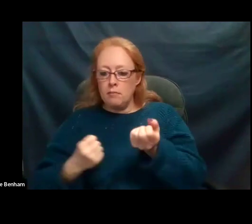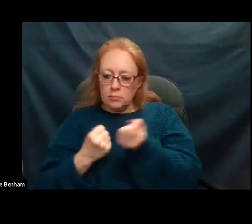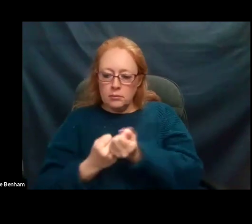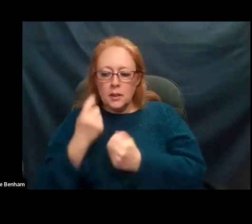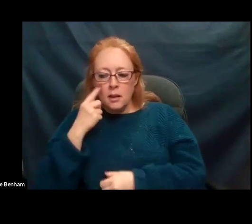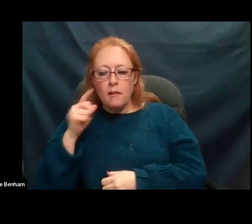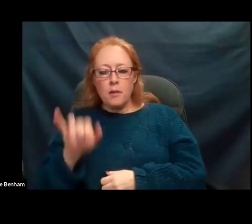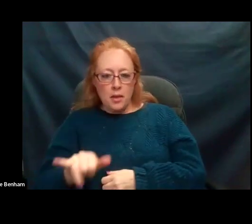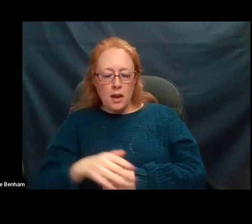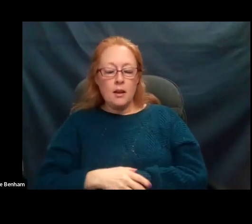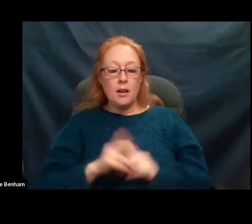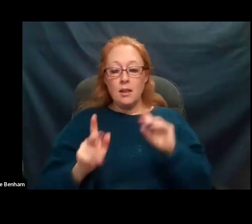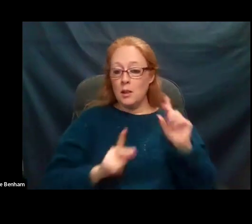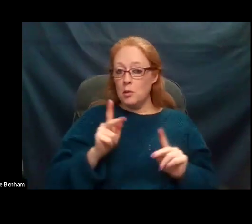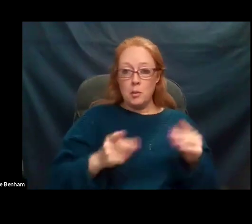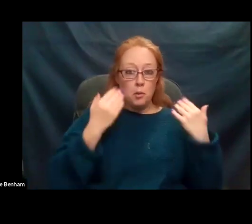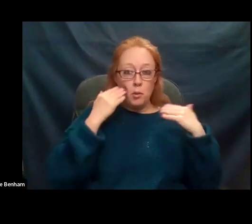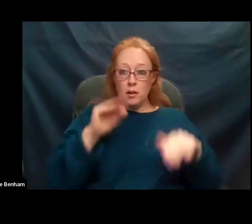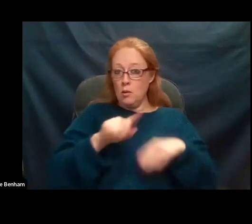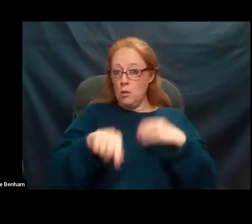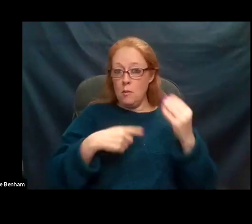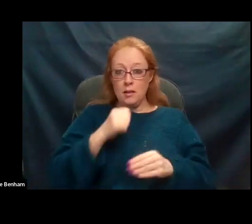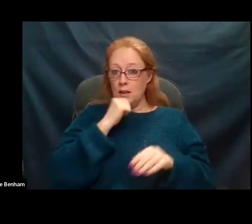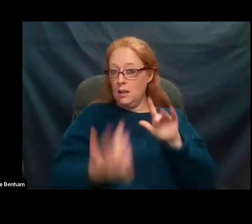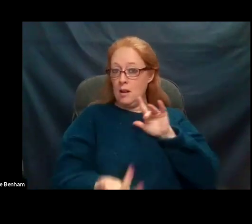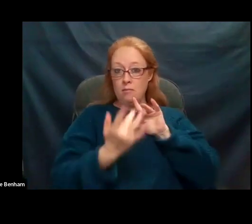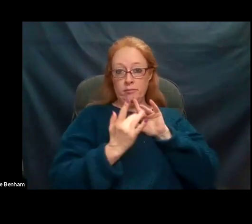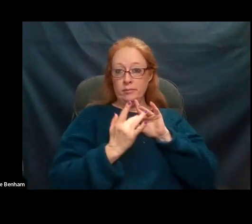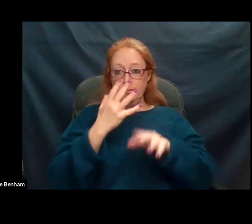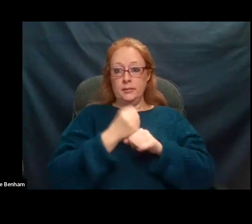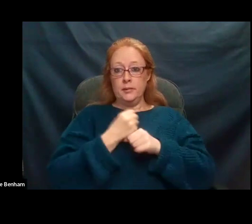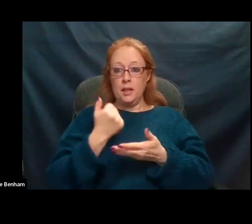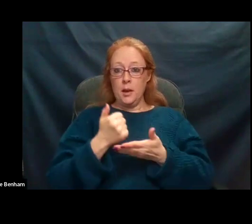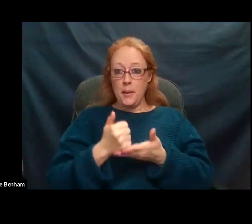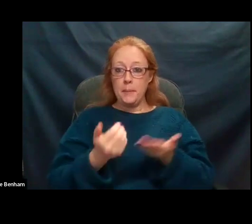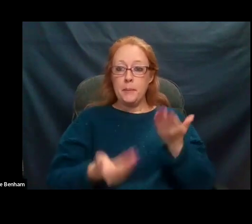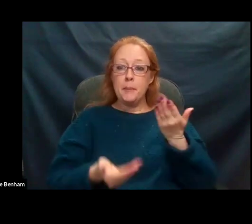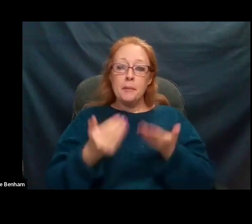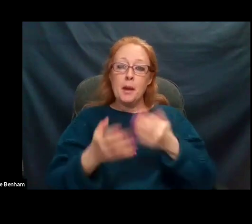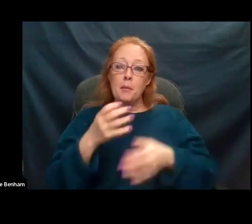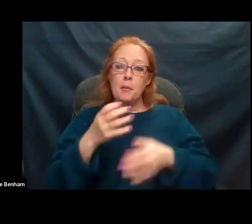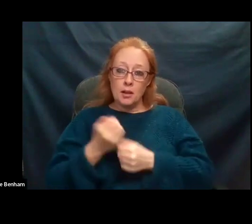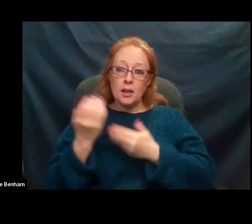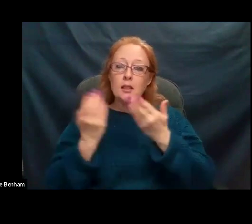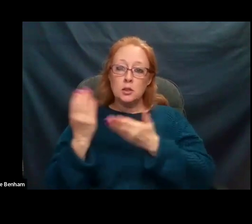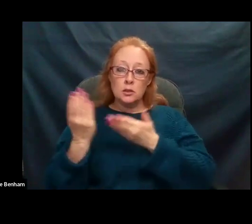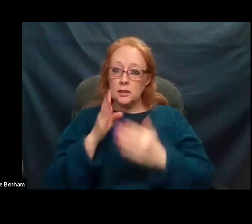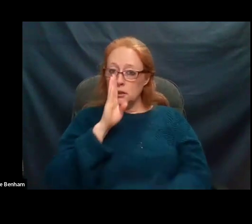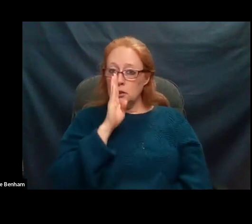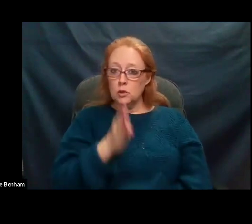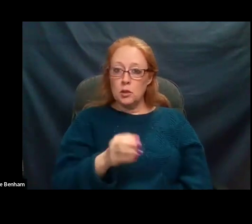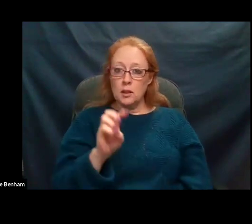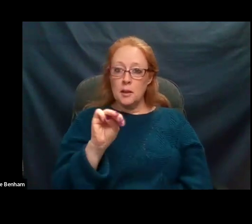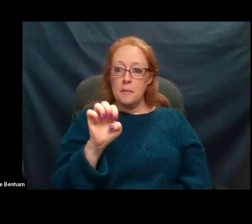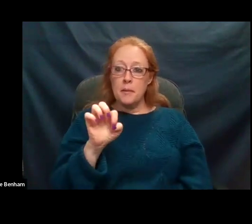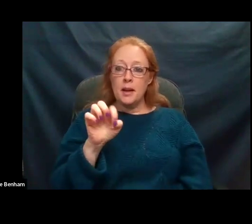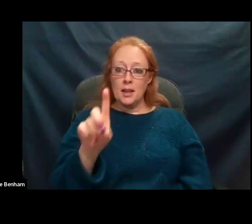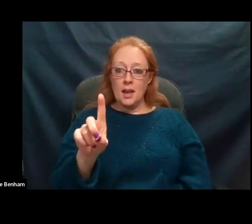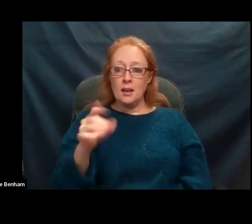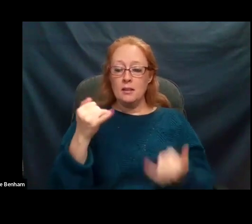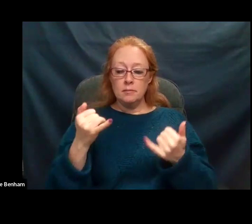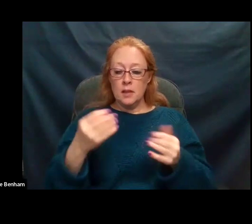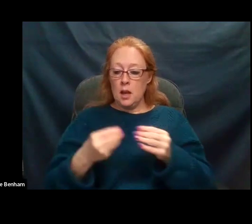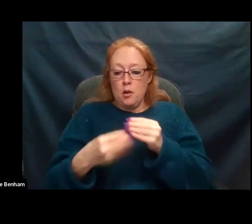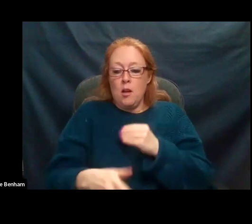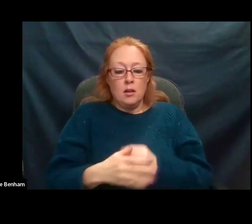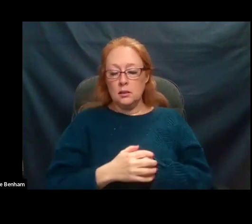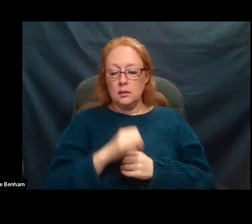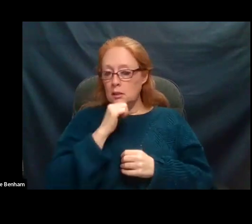And extra work wee had to do to help advocate for those people.